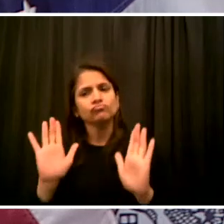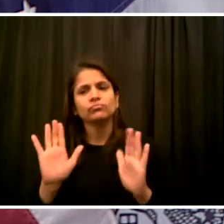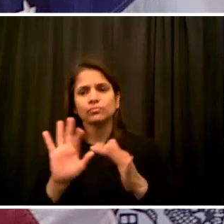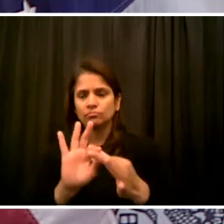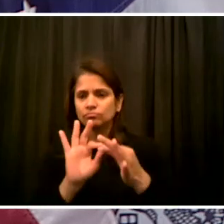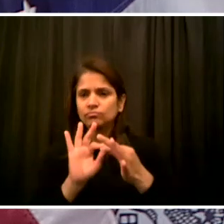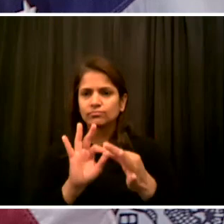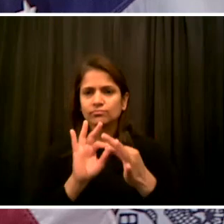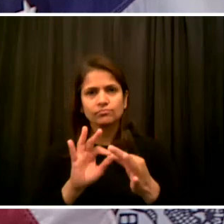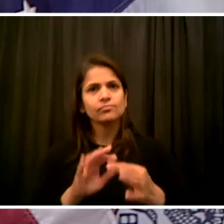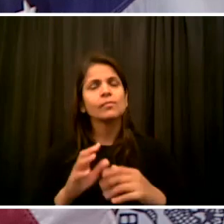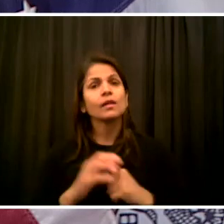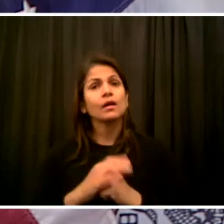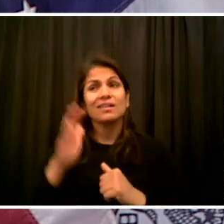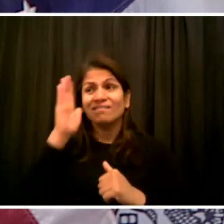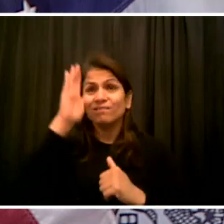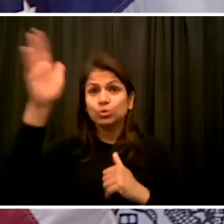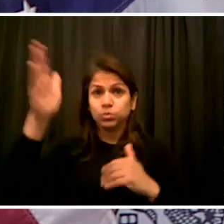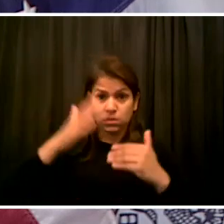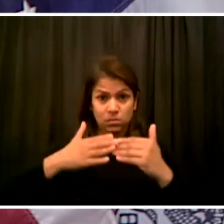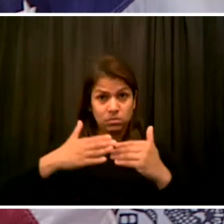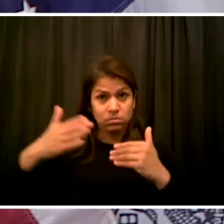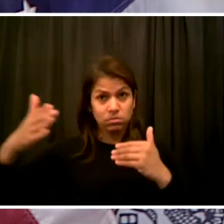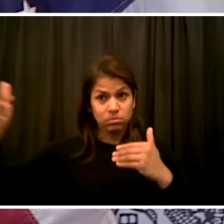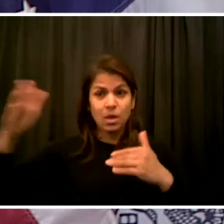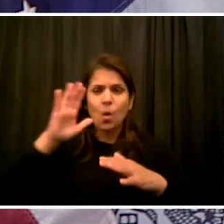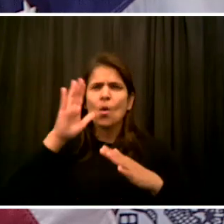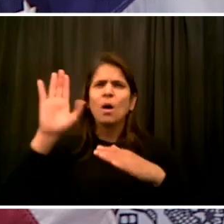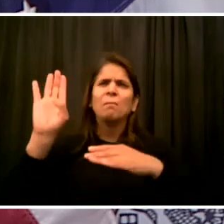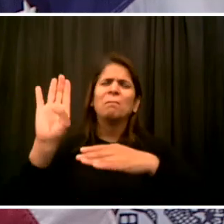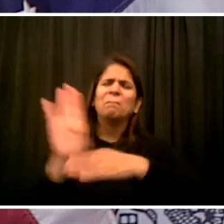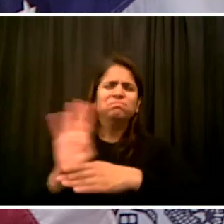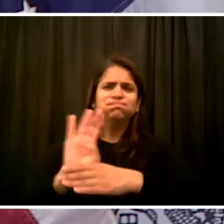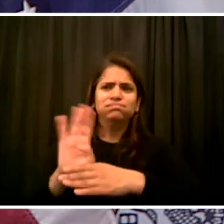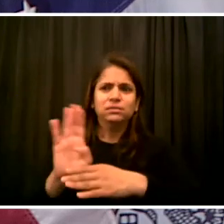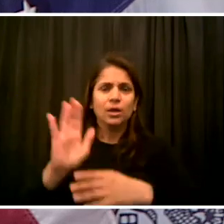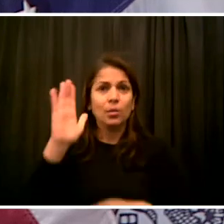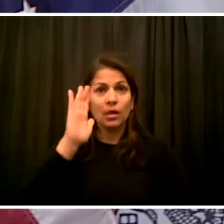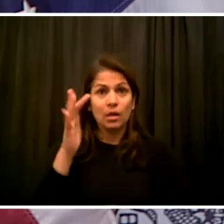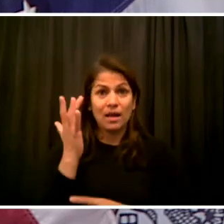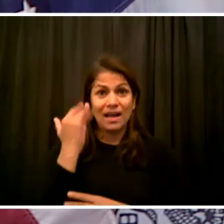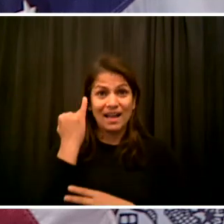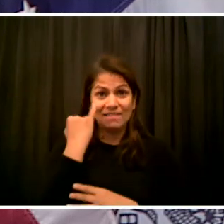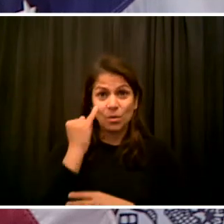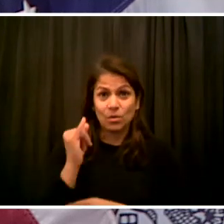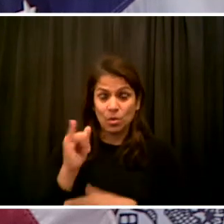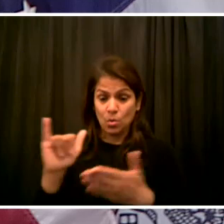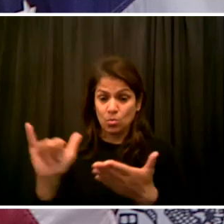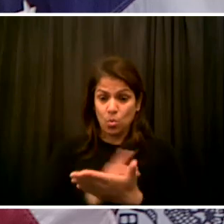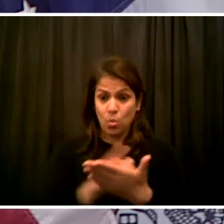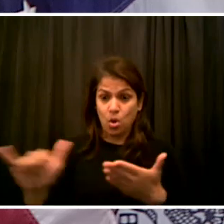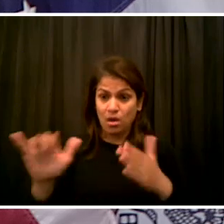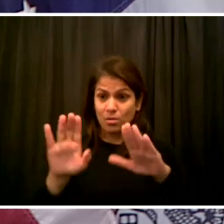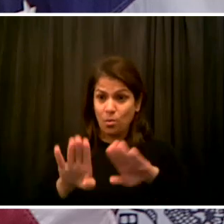RIDERSHIP COMING BACK ON THE TRAINS TO WHAT LEVEL BUSINESSES OPENING. YOU KNOW, WE'LL BE READY FOR IT. I CAN TELL YOU